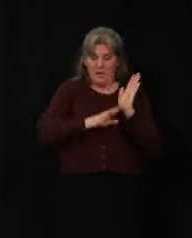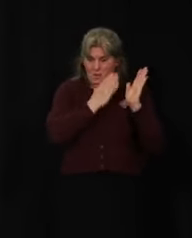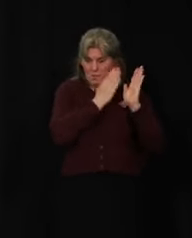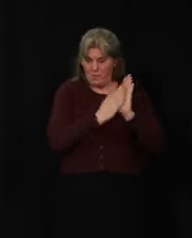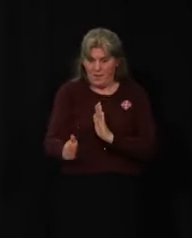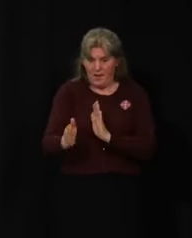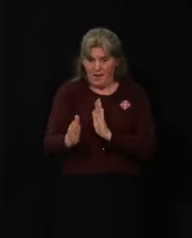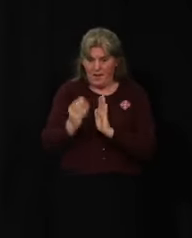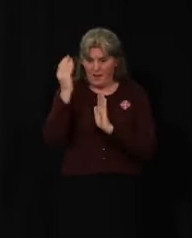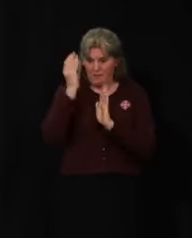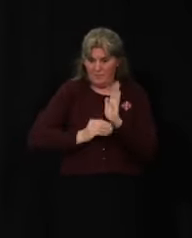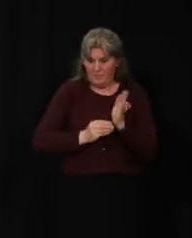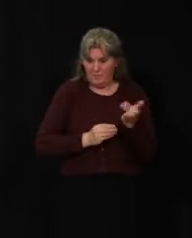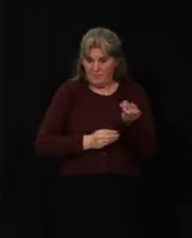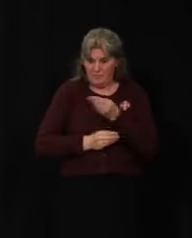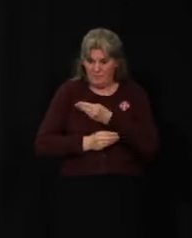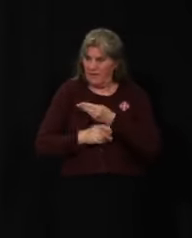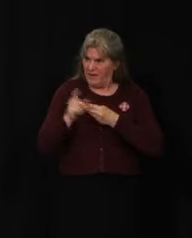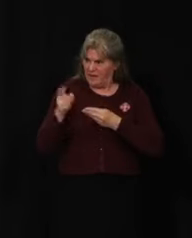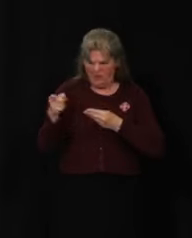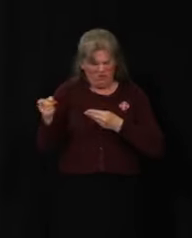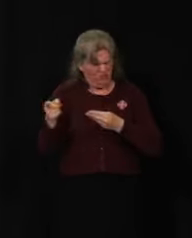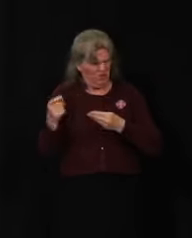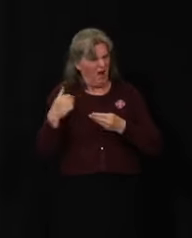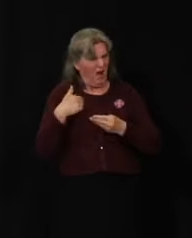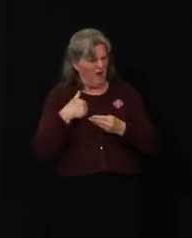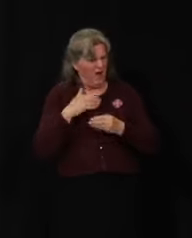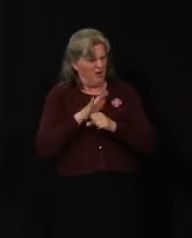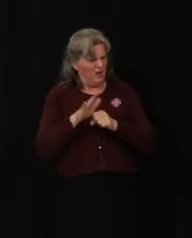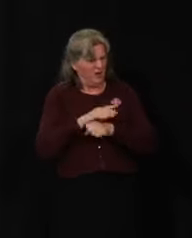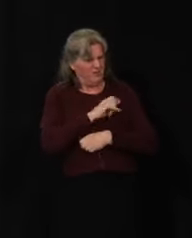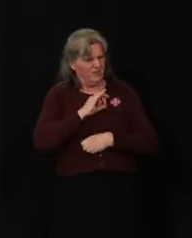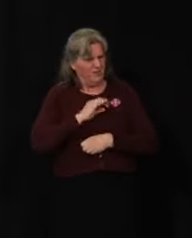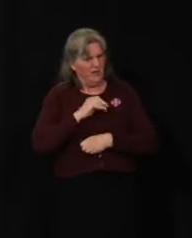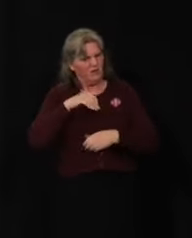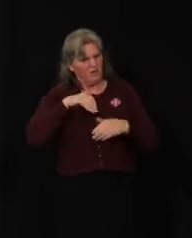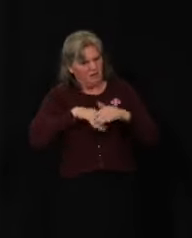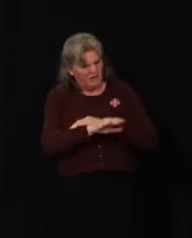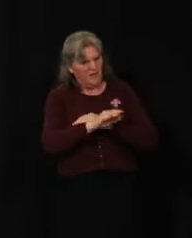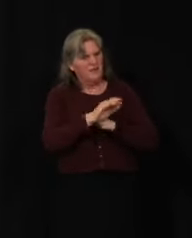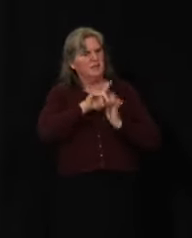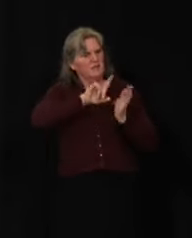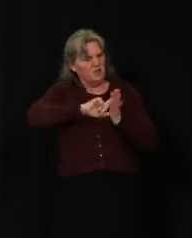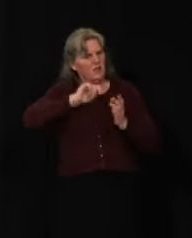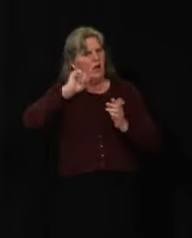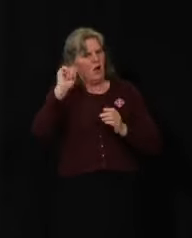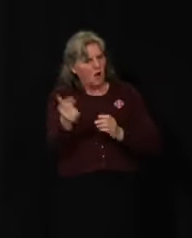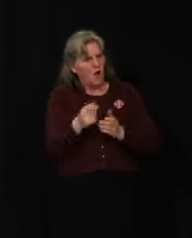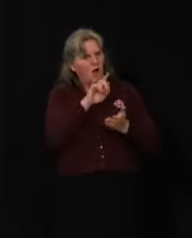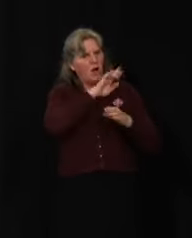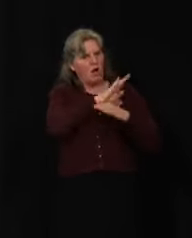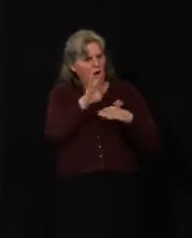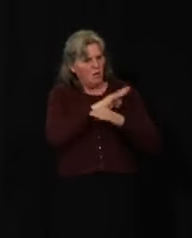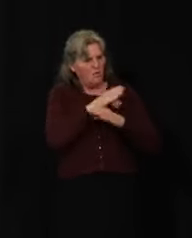We will take a step and watch for as long as we need to be sure before taking the next. It will not be a fast journey